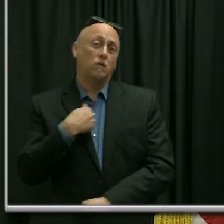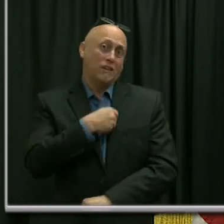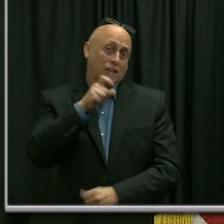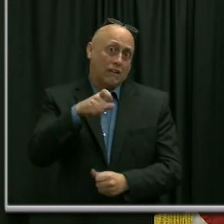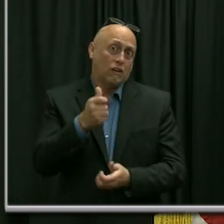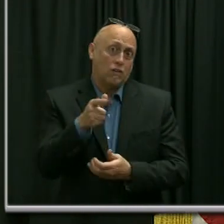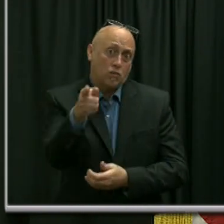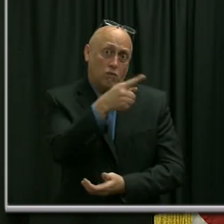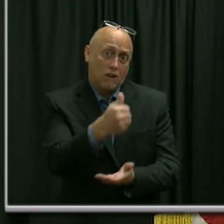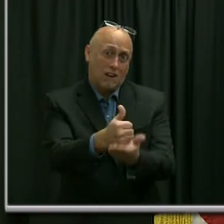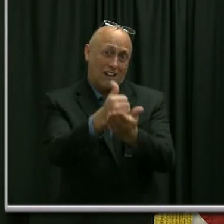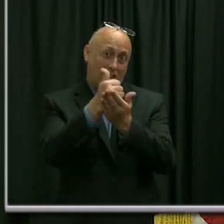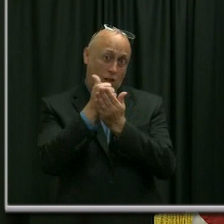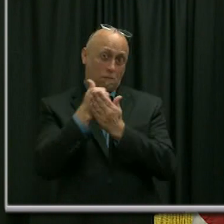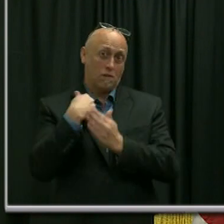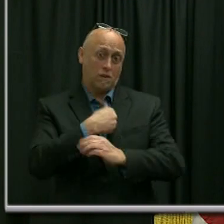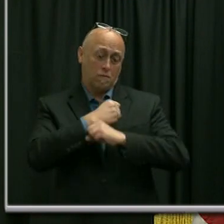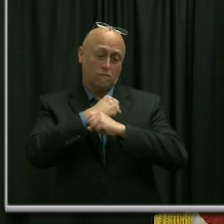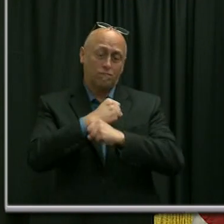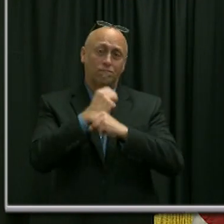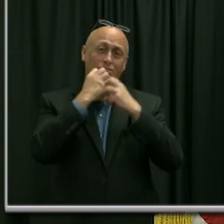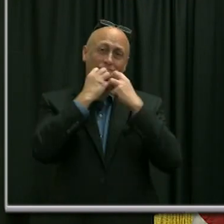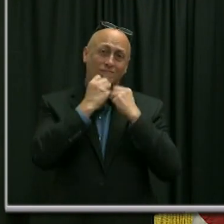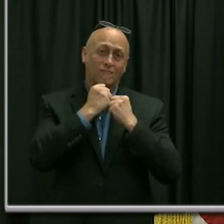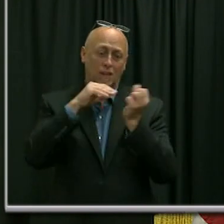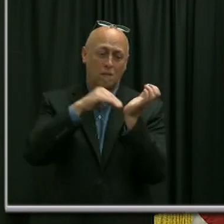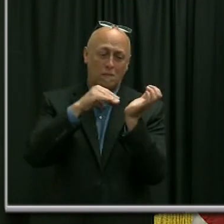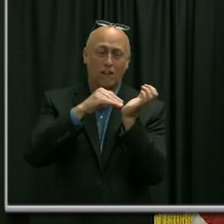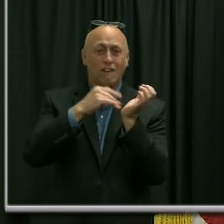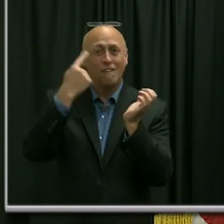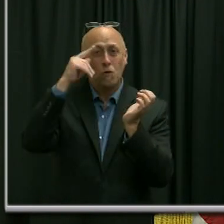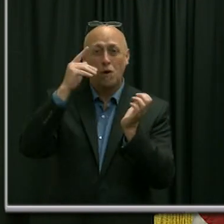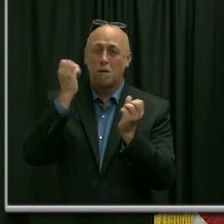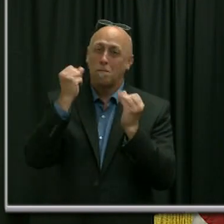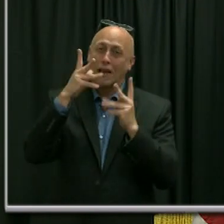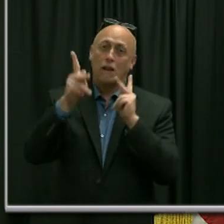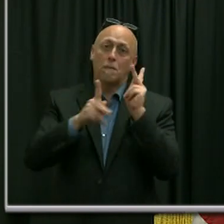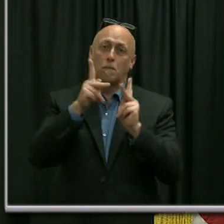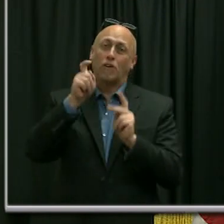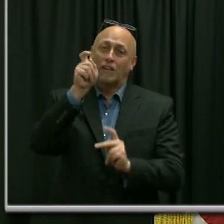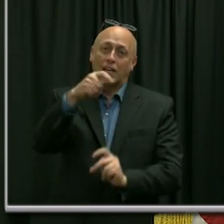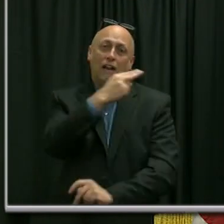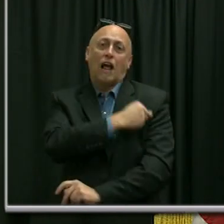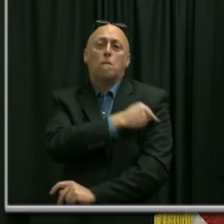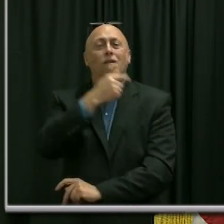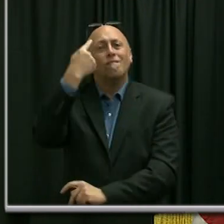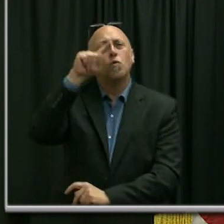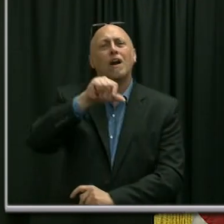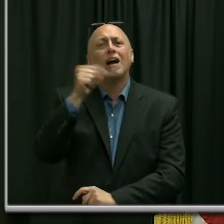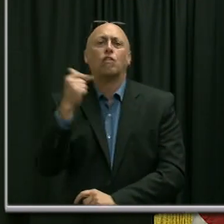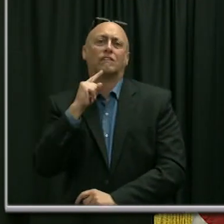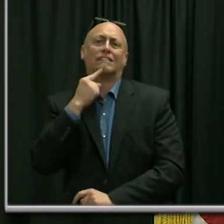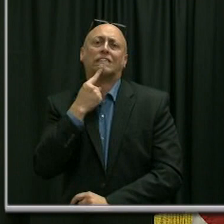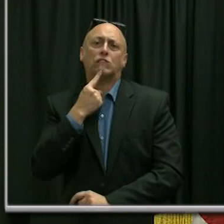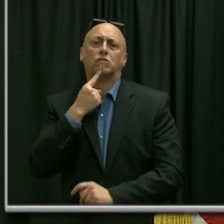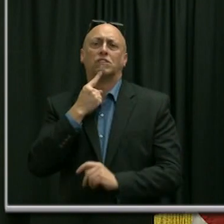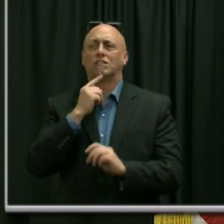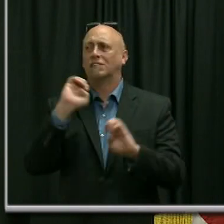AND WE NEED YOUR HELP TO PRESERVE HEALTH CARE RESOURCES FOR THOUSANDS WHO WILL AT THE